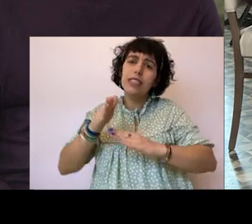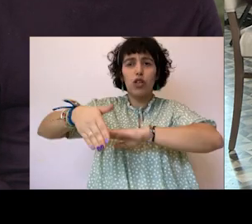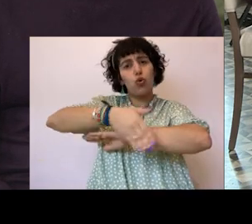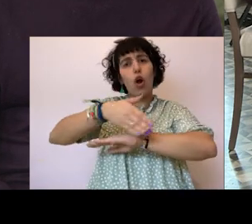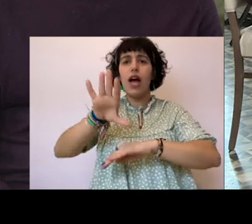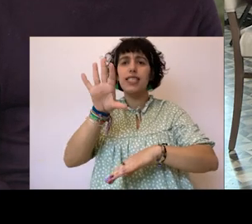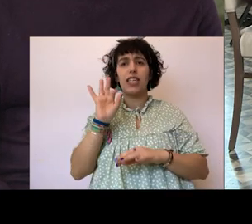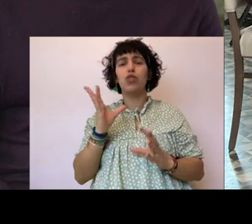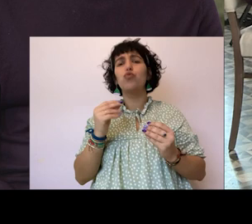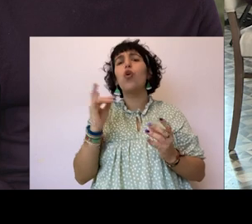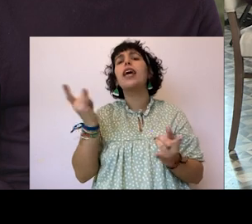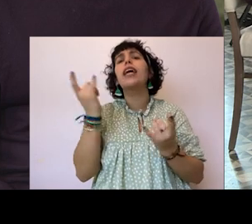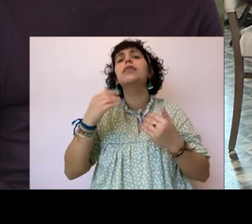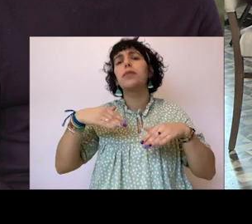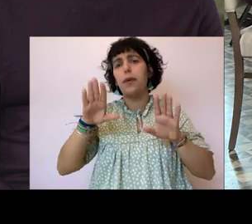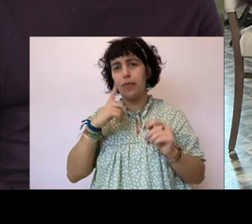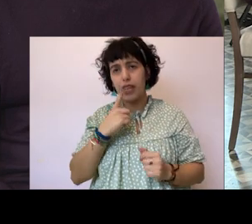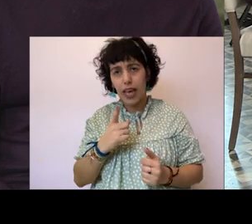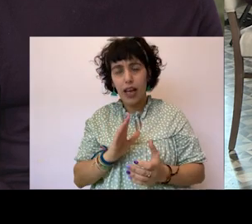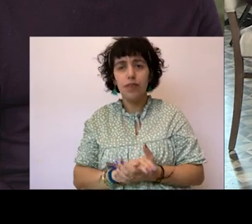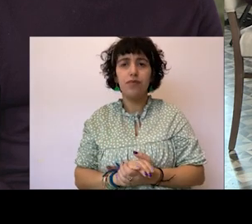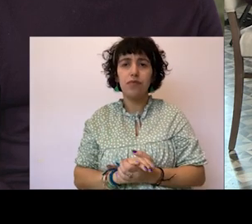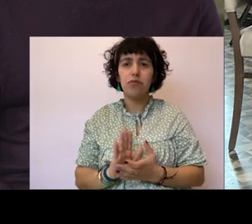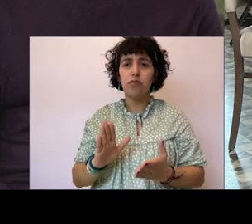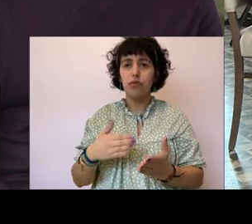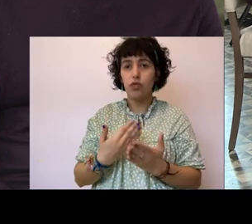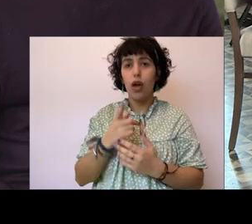I chose to enter that street to avoid using long one. Behind me,